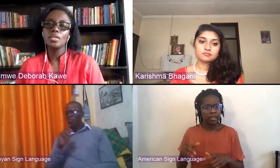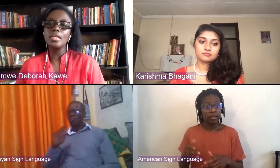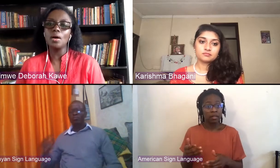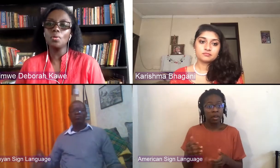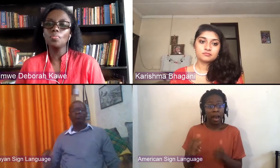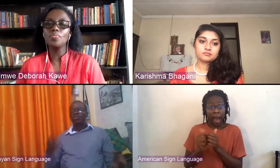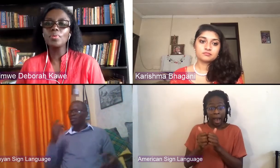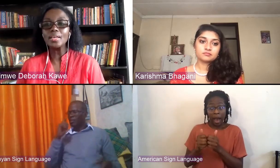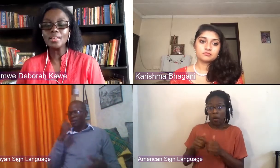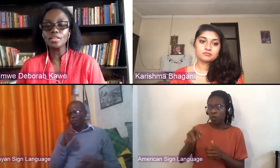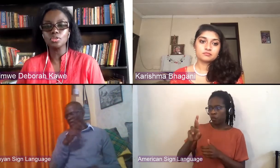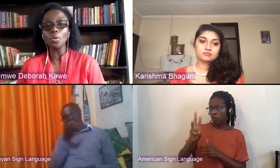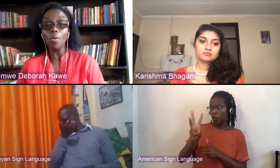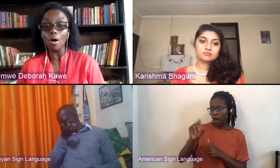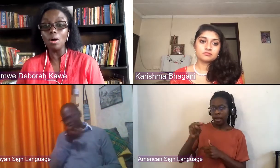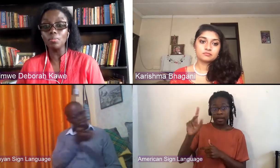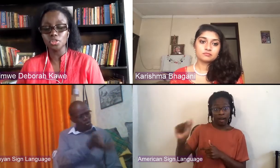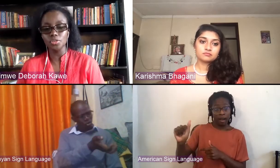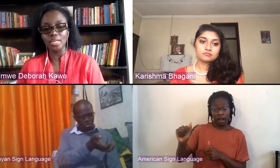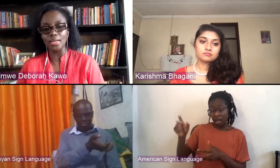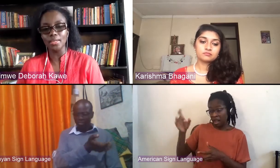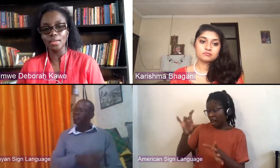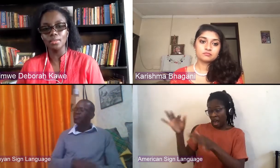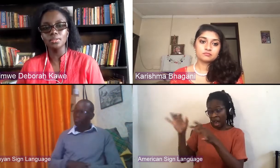Now bringing it home to Uganda.